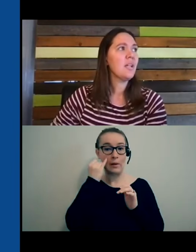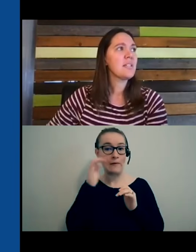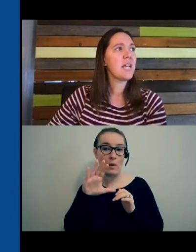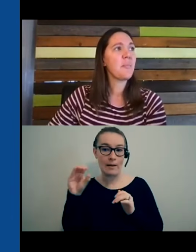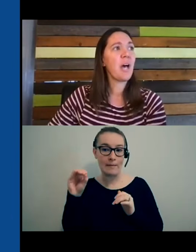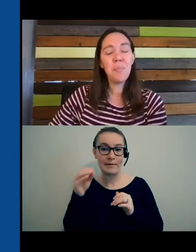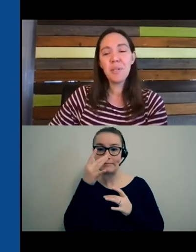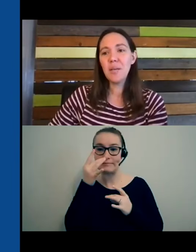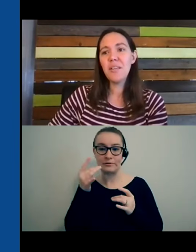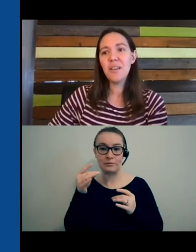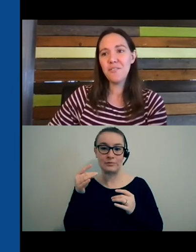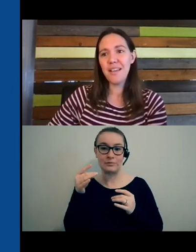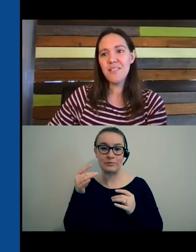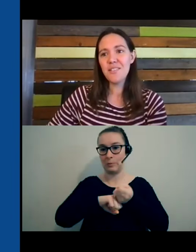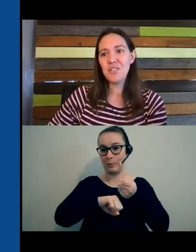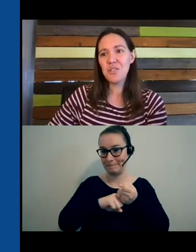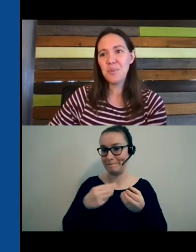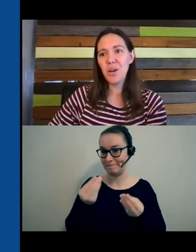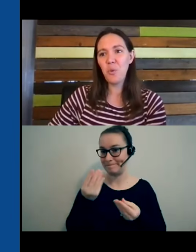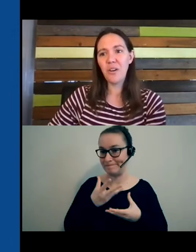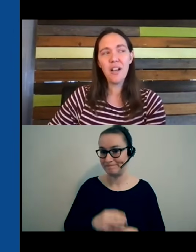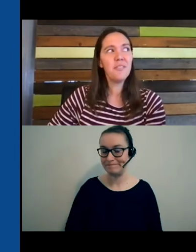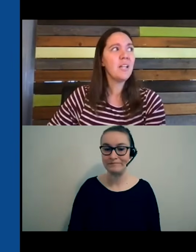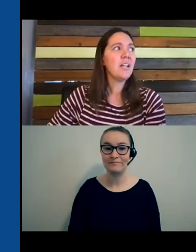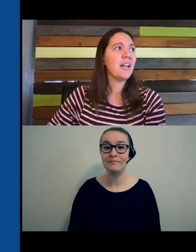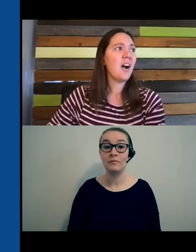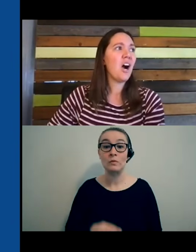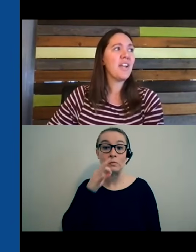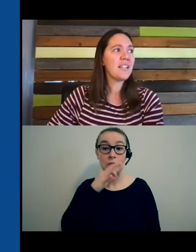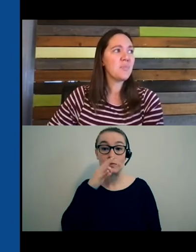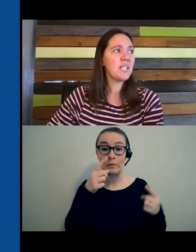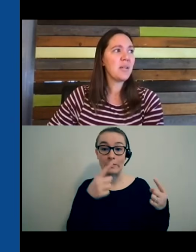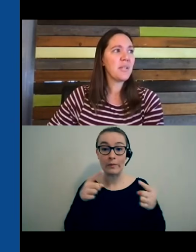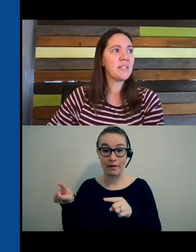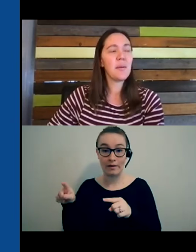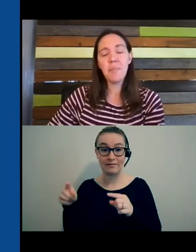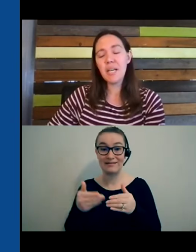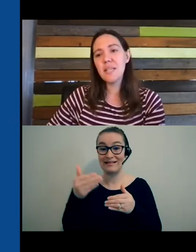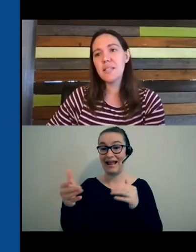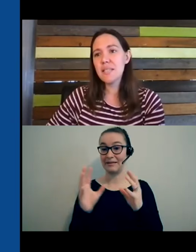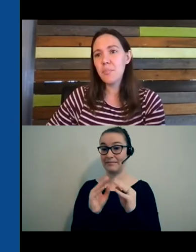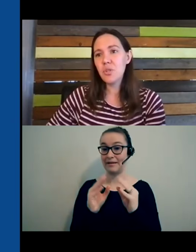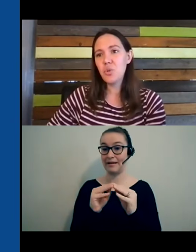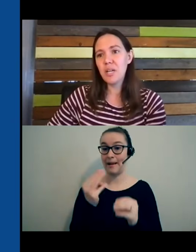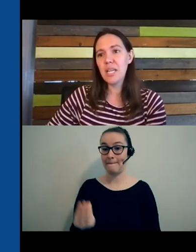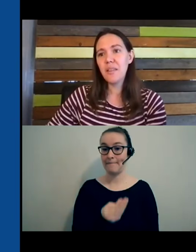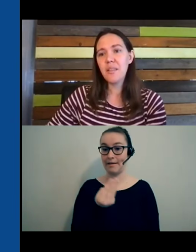Some upcoming events to be aware of. Our next Meetup is Monday December 20th.